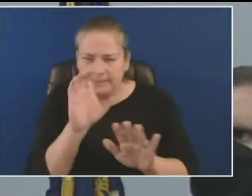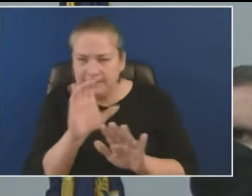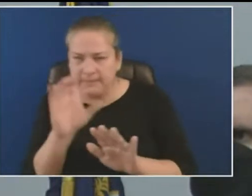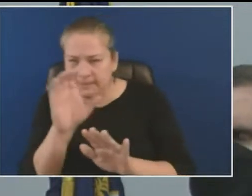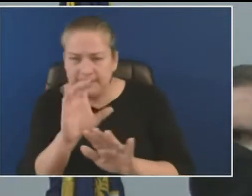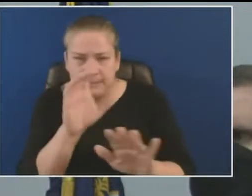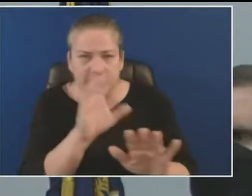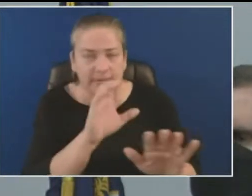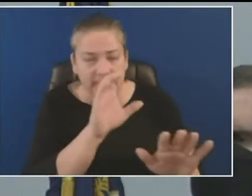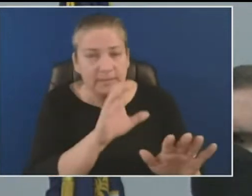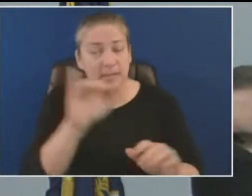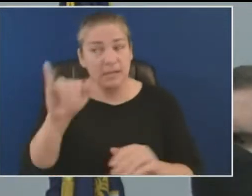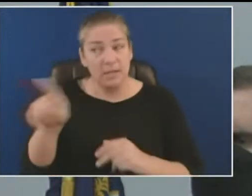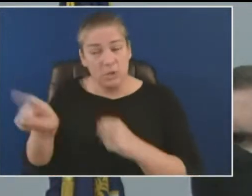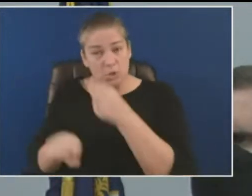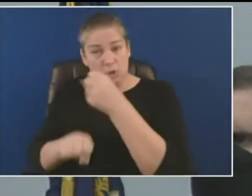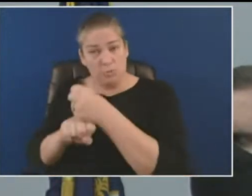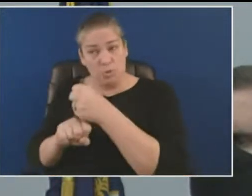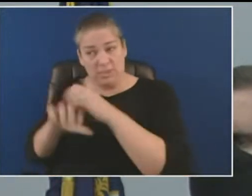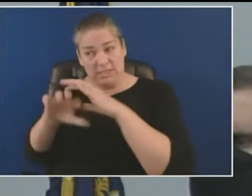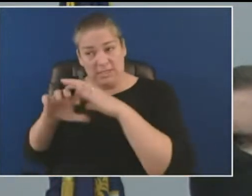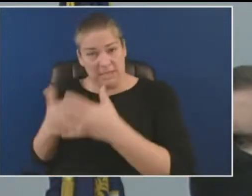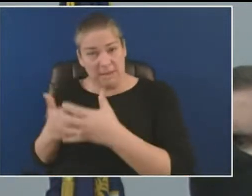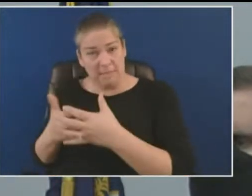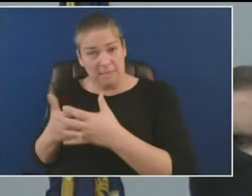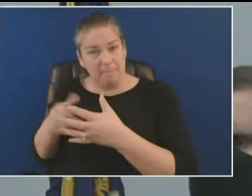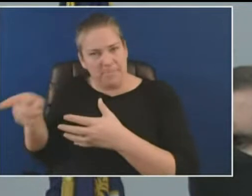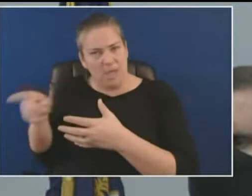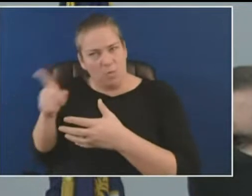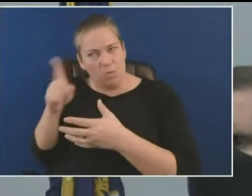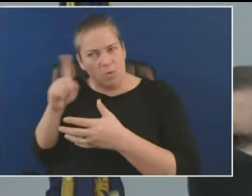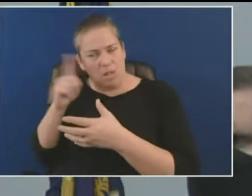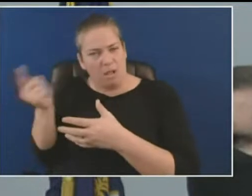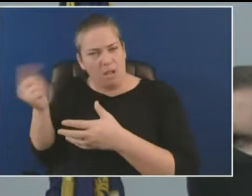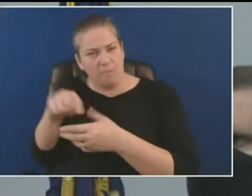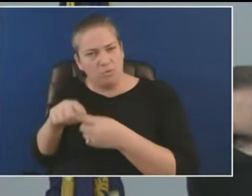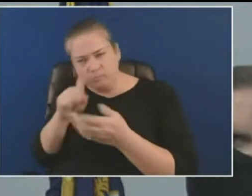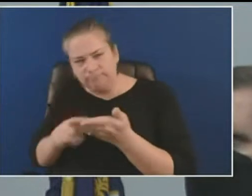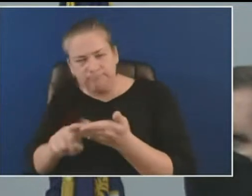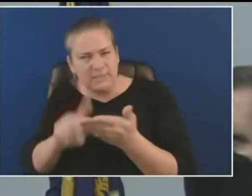across the state we also have. A variety of large generators,